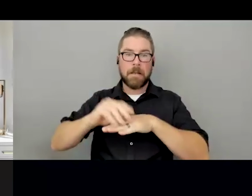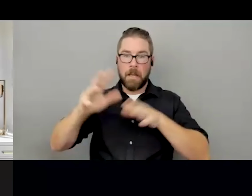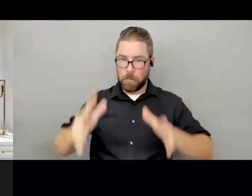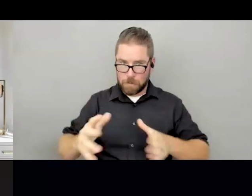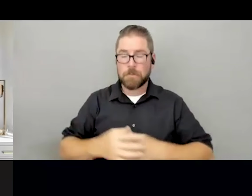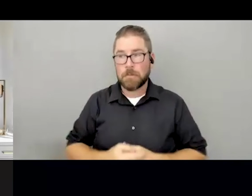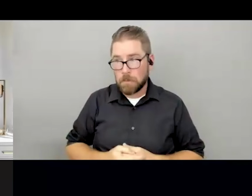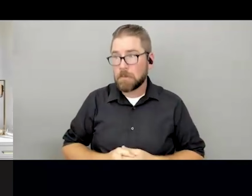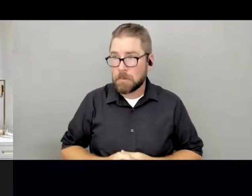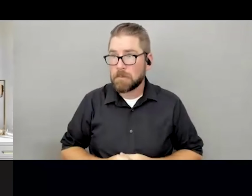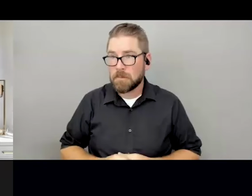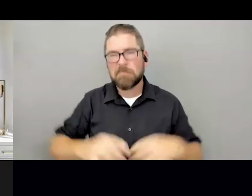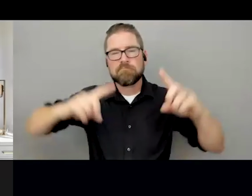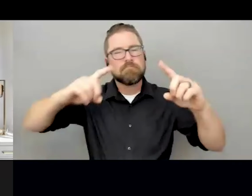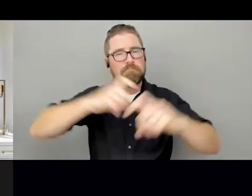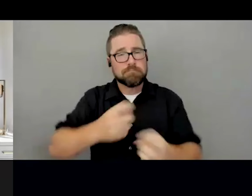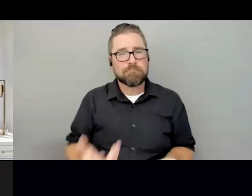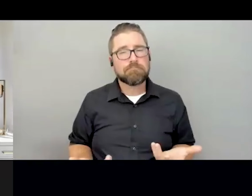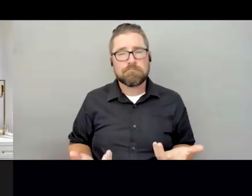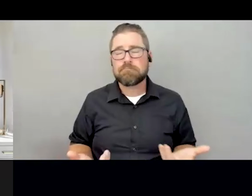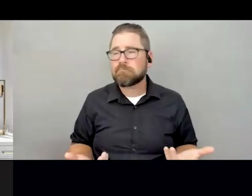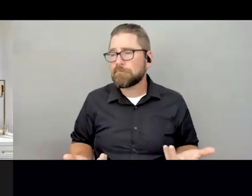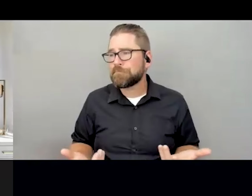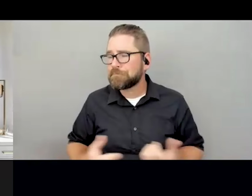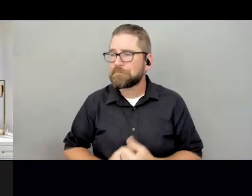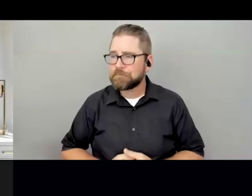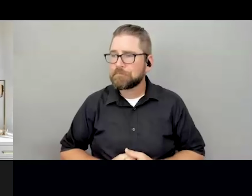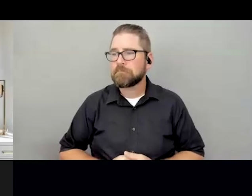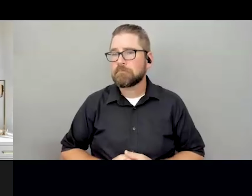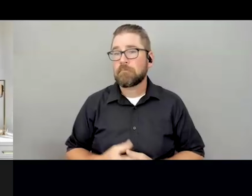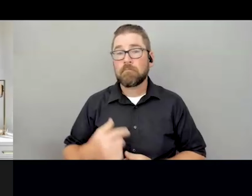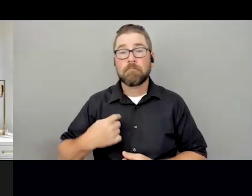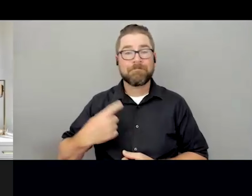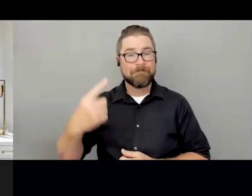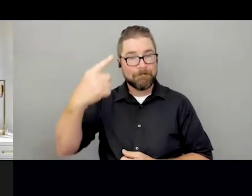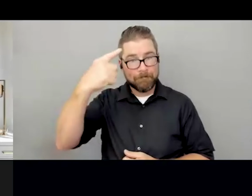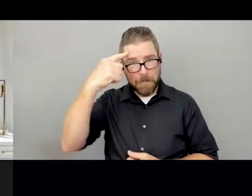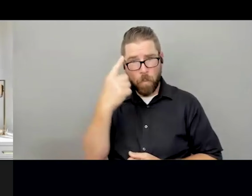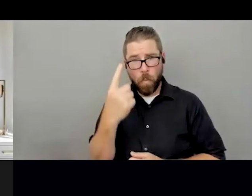So what I see is a challenge. We have is, increasing our efficiency.